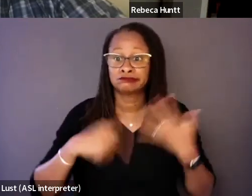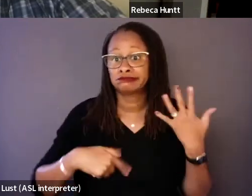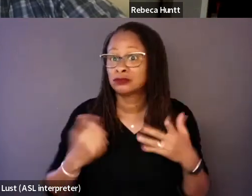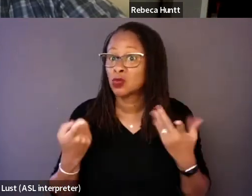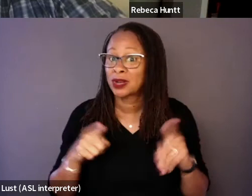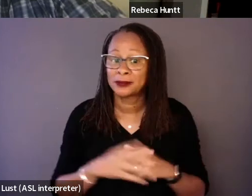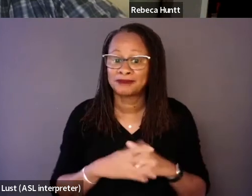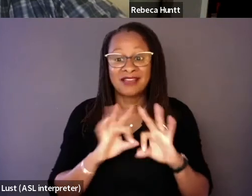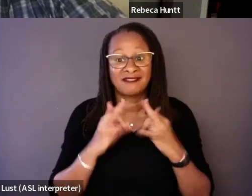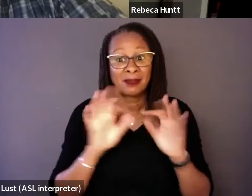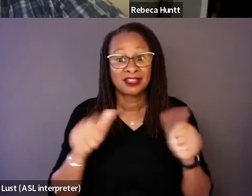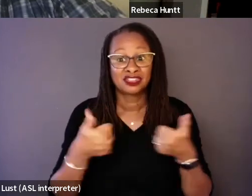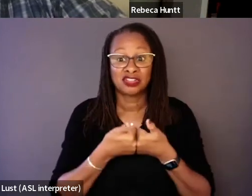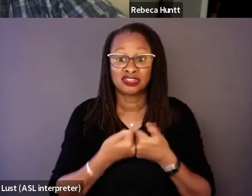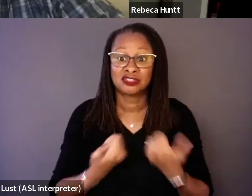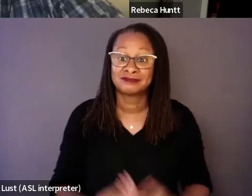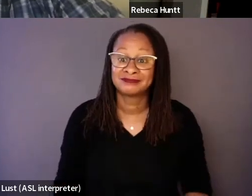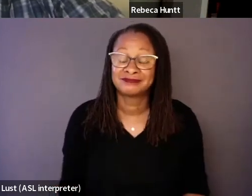But family is challenging, you know.